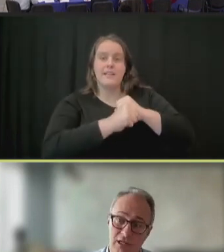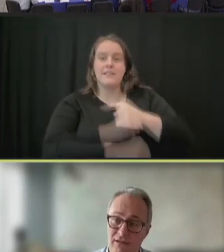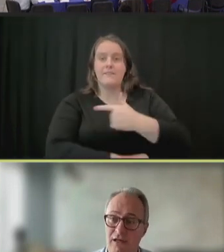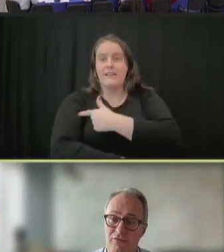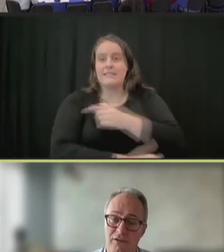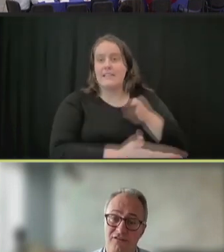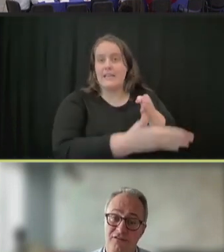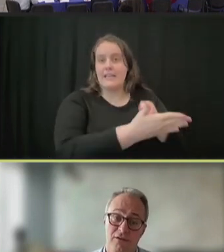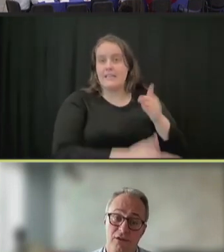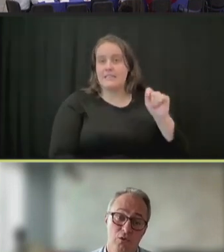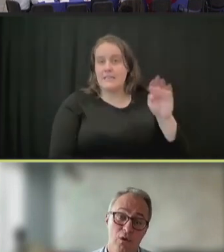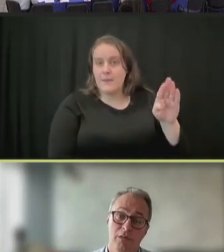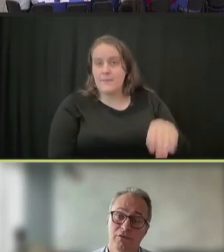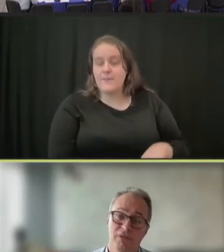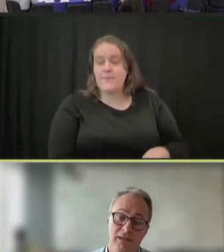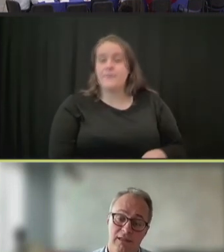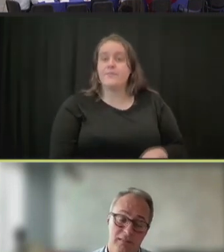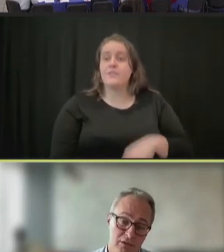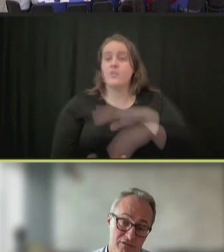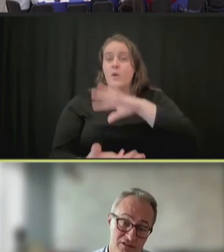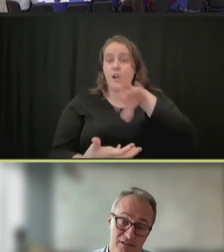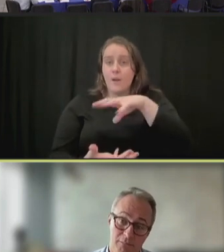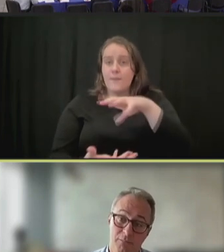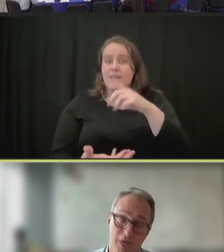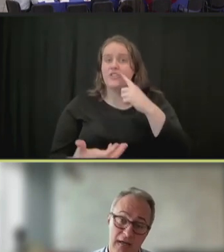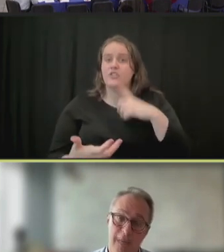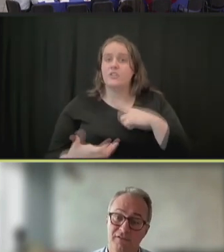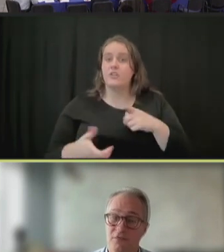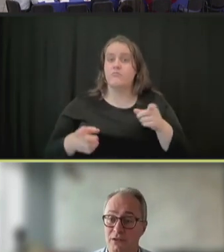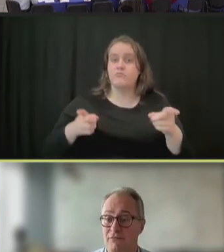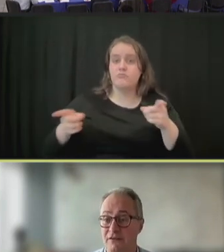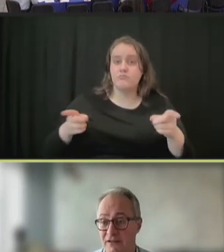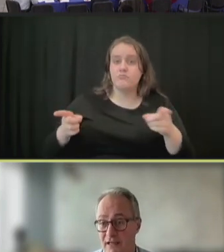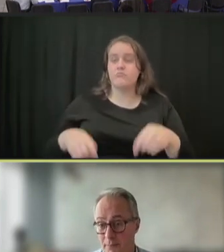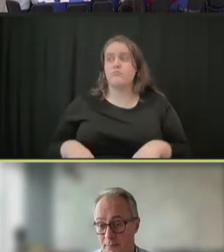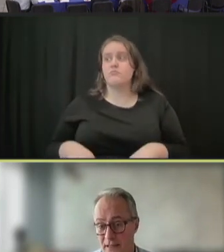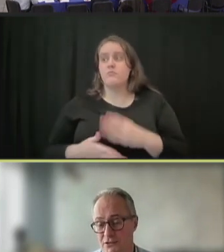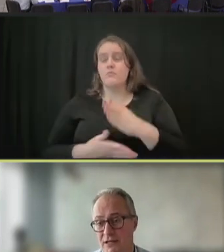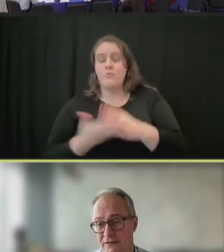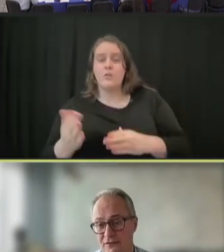I think of this two arm of the immune system perhaps will give us a better chance to